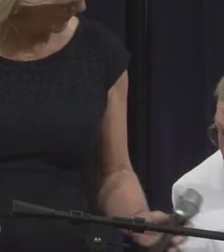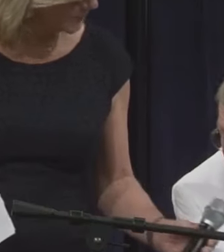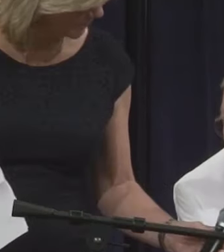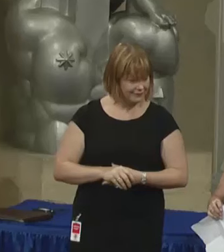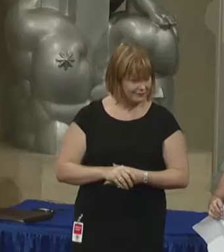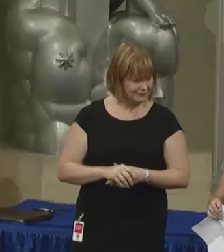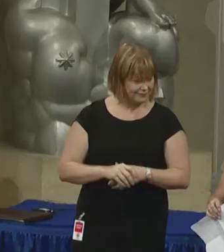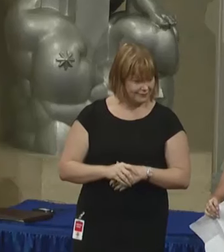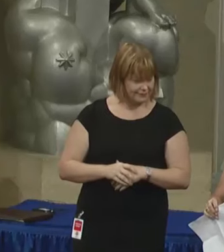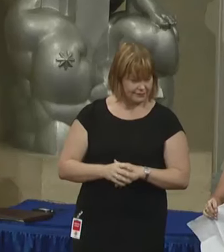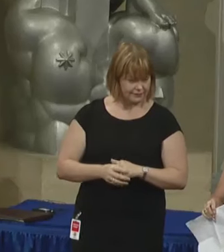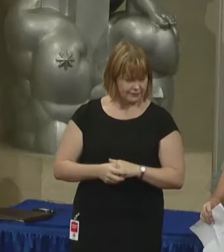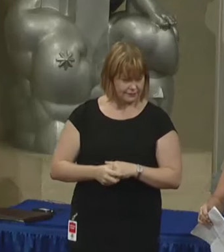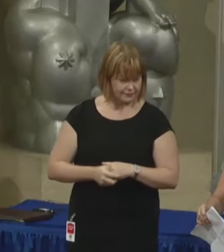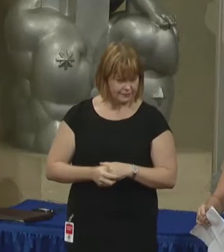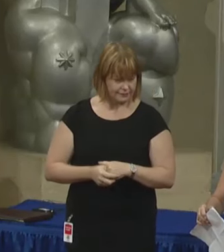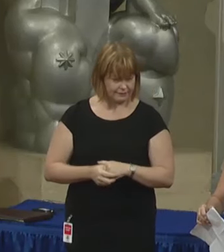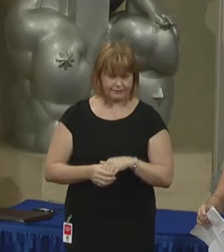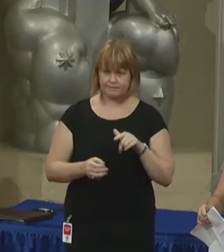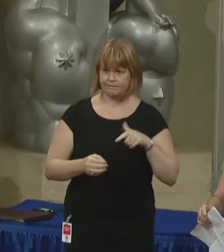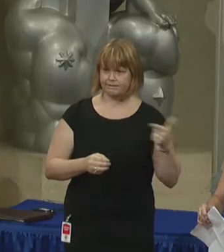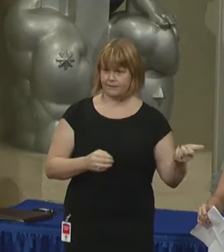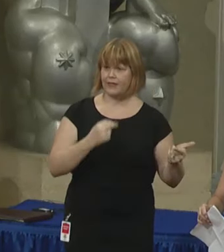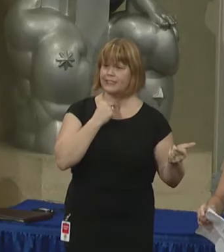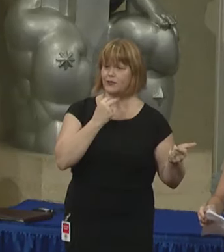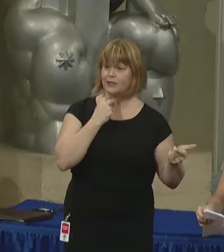AGAIN AND AGAIN,